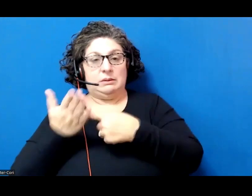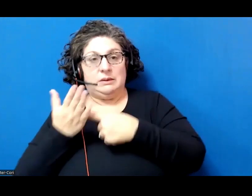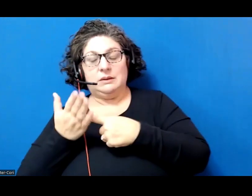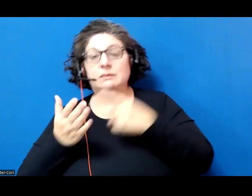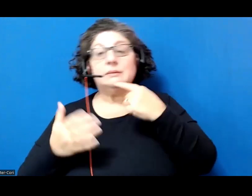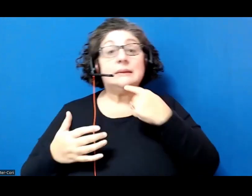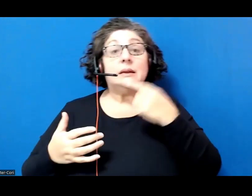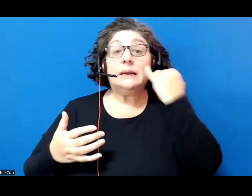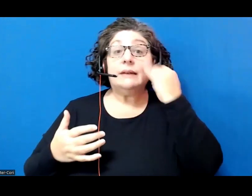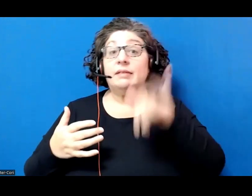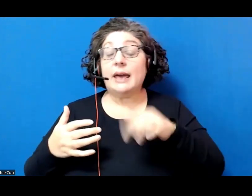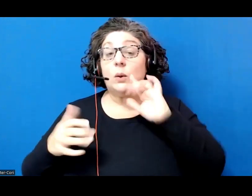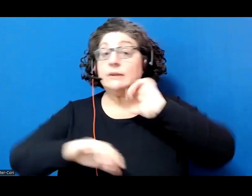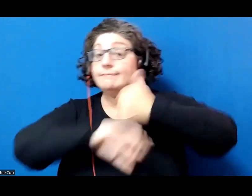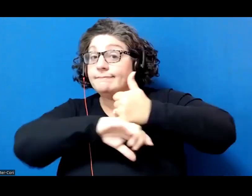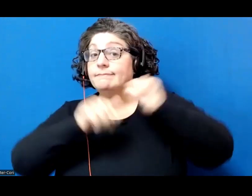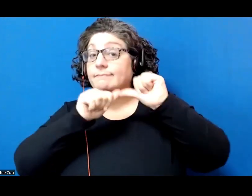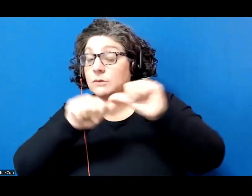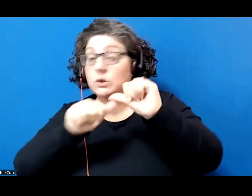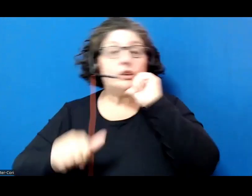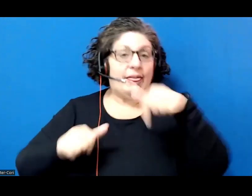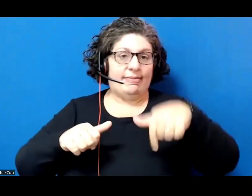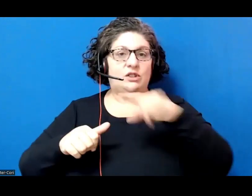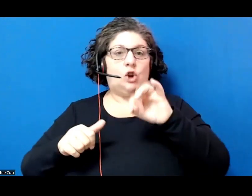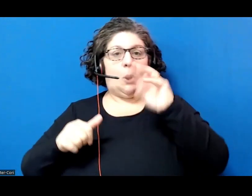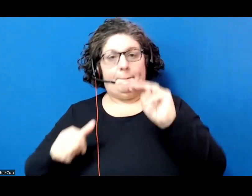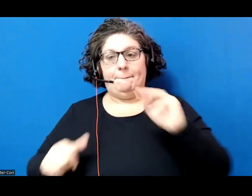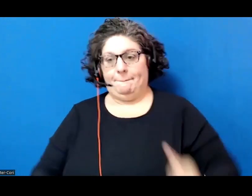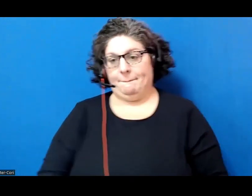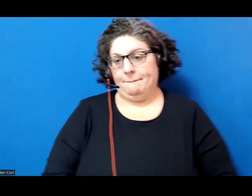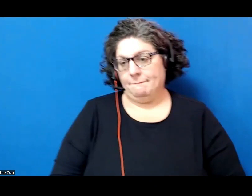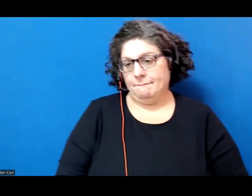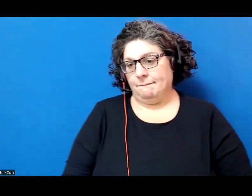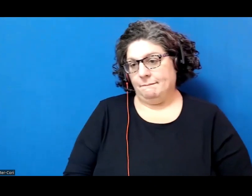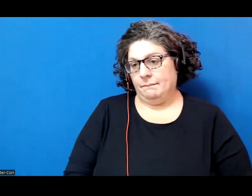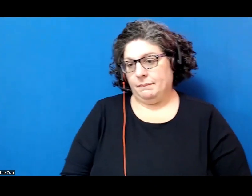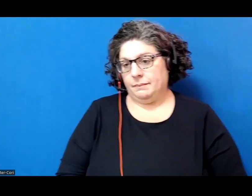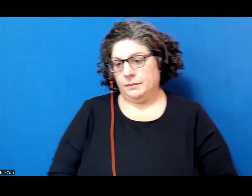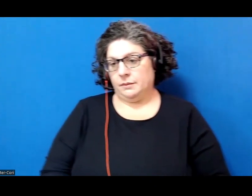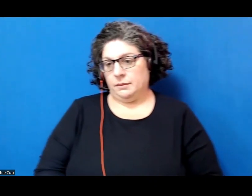precedent will stand or not this coming term.Yes, thank you.